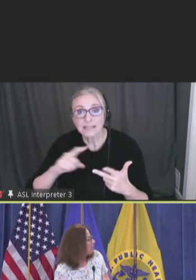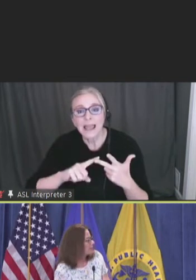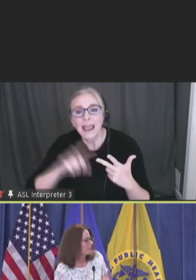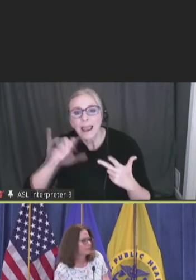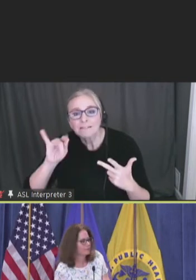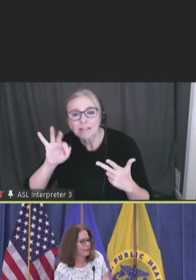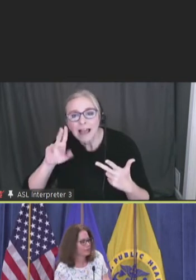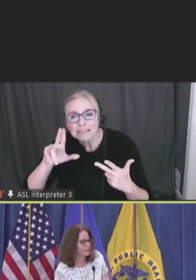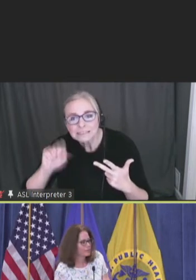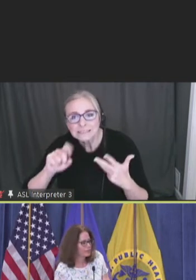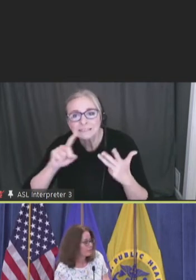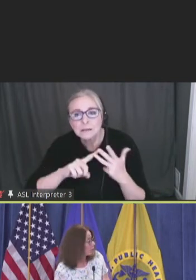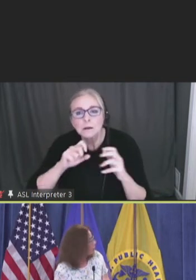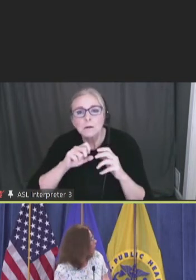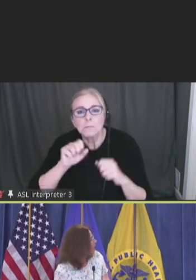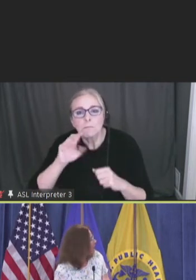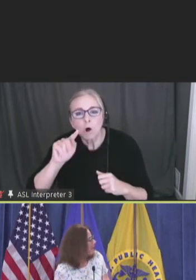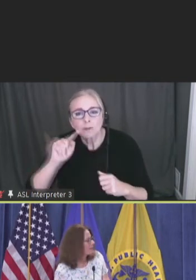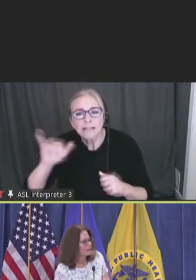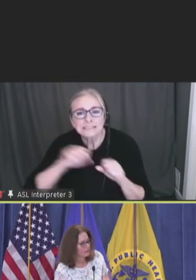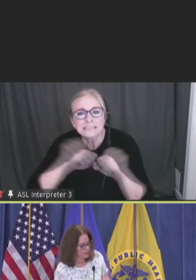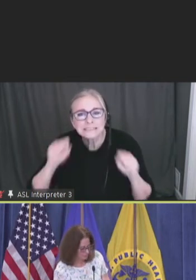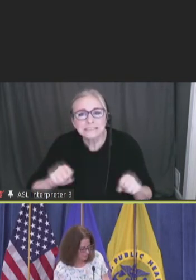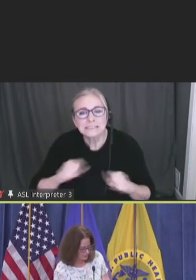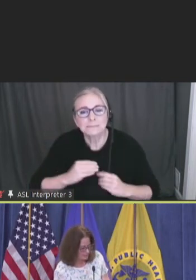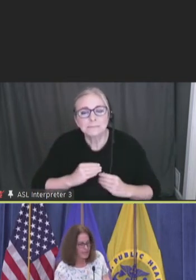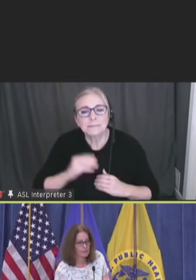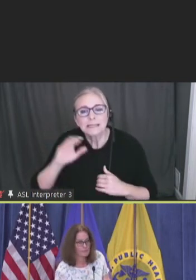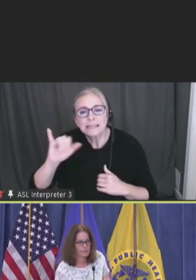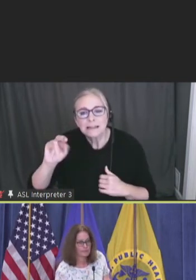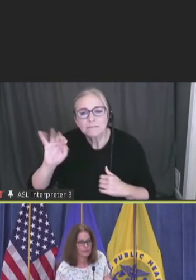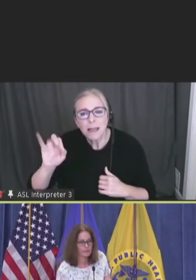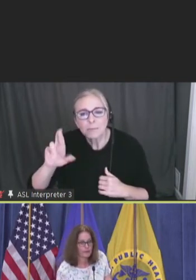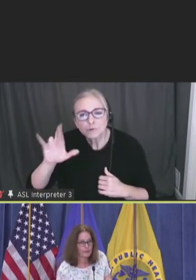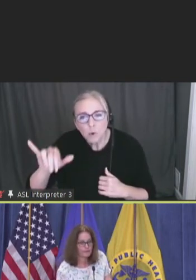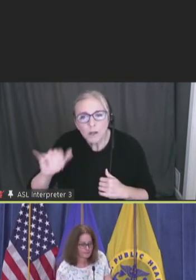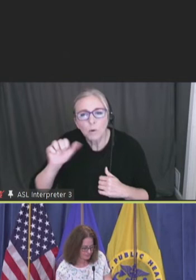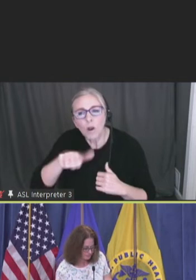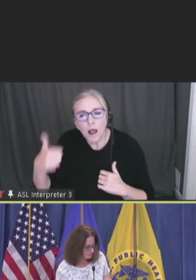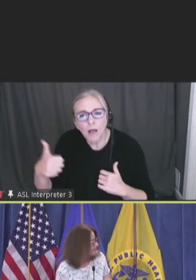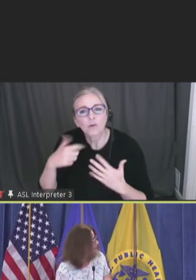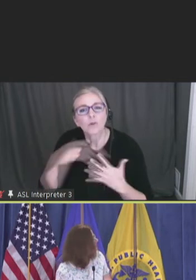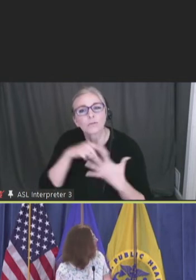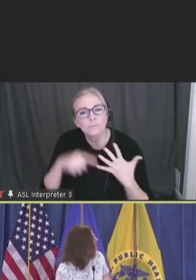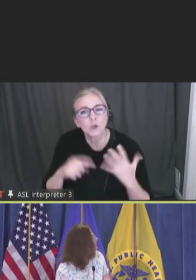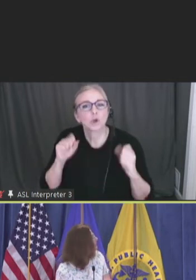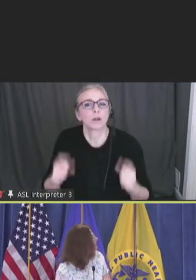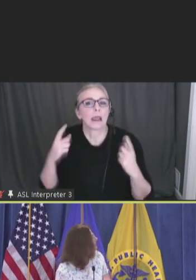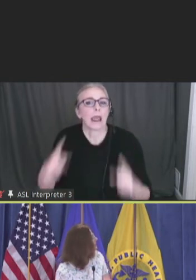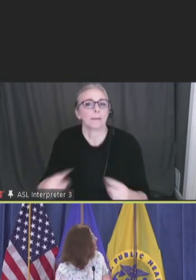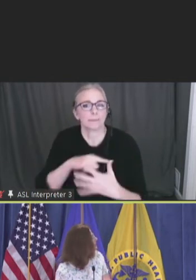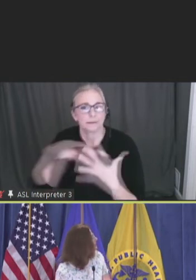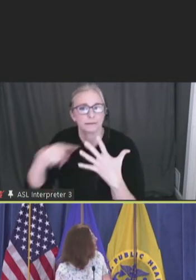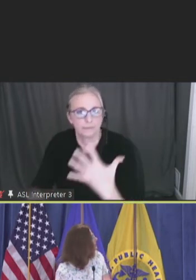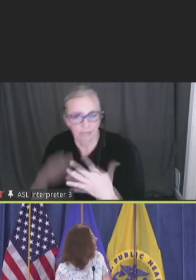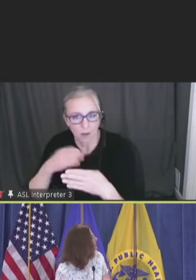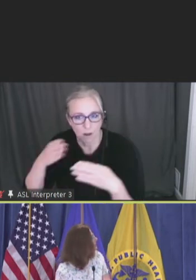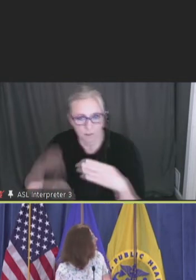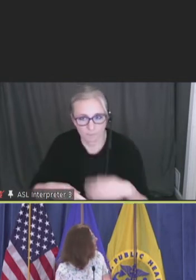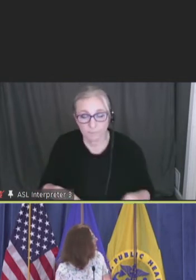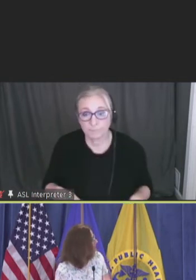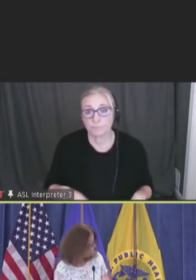inflammatory syndrome in children, and other selected outcomes if necessary.